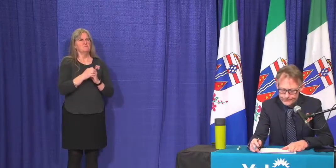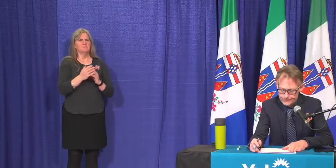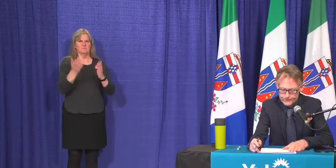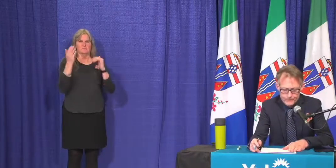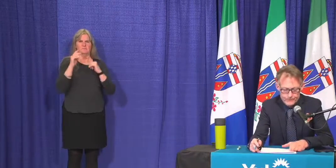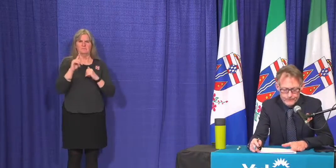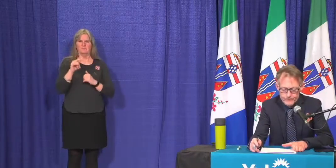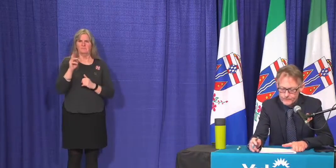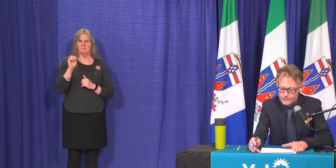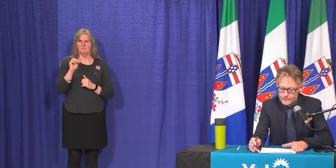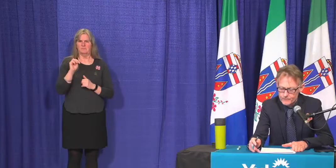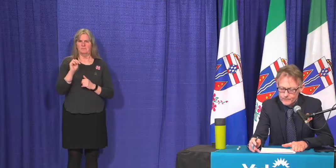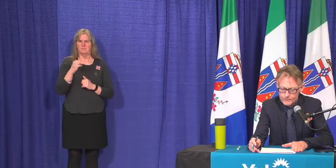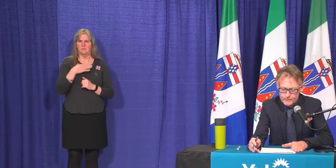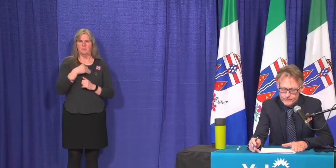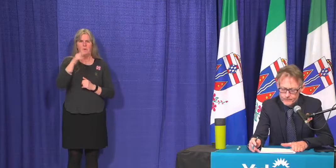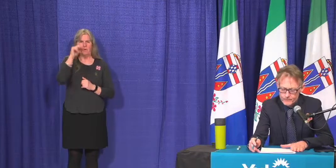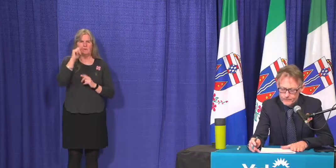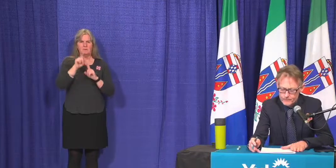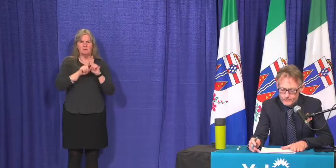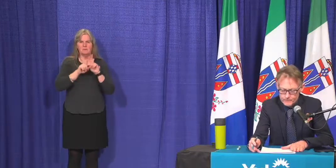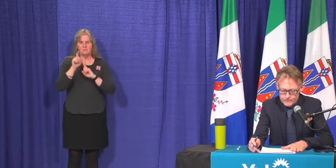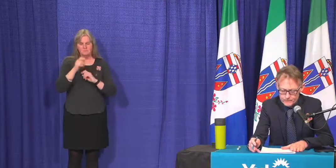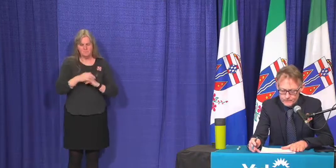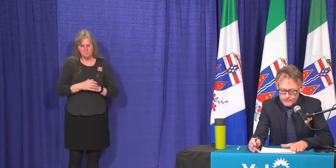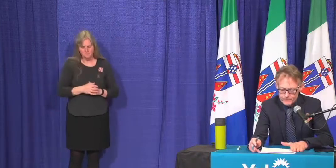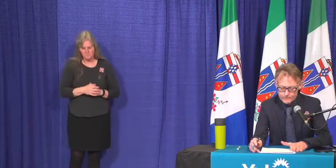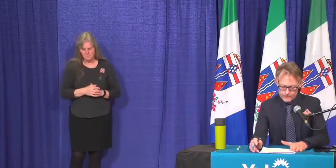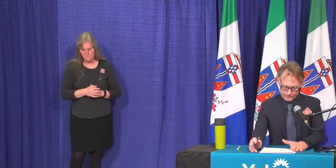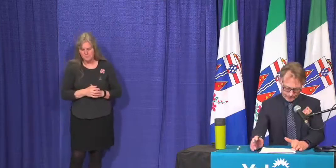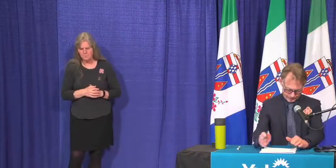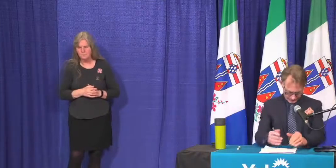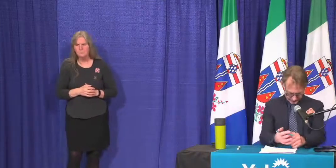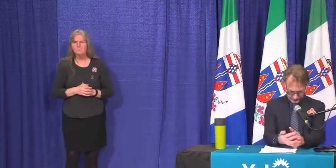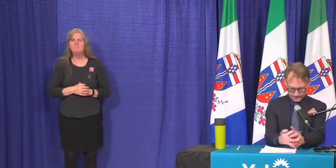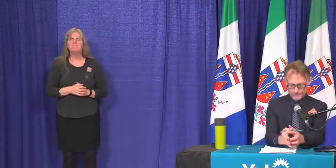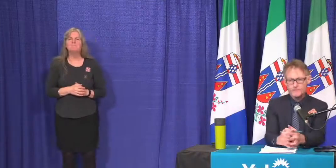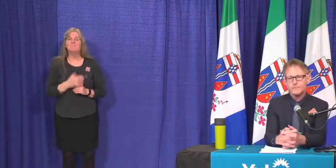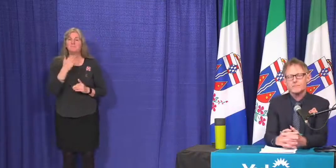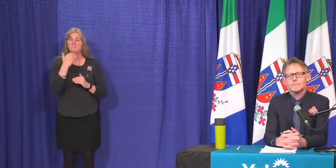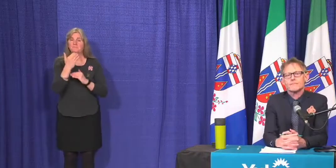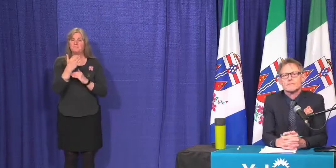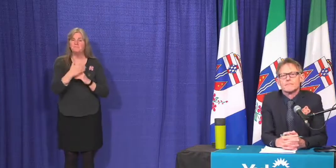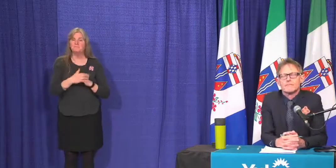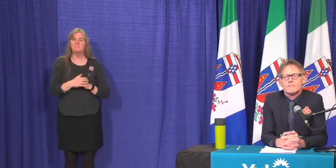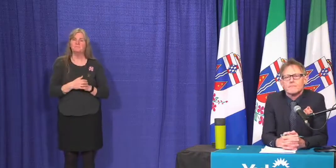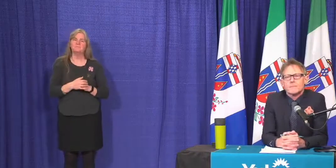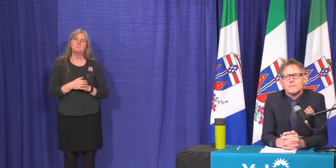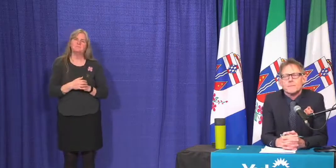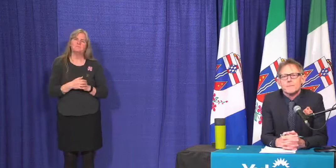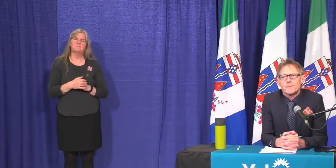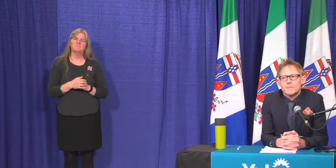And we still have assurance about that availability. It is something that we continue